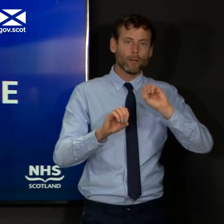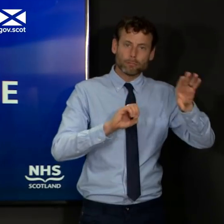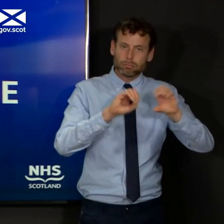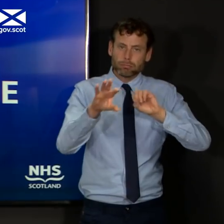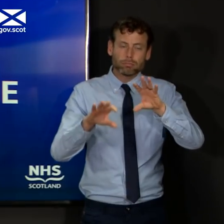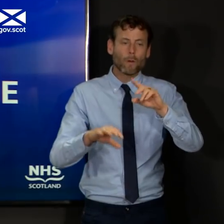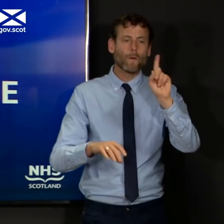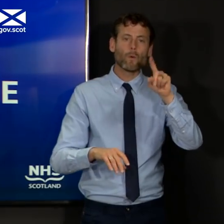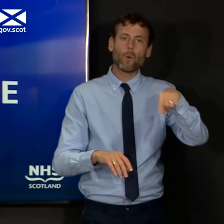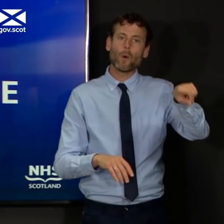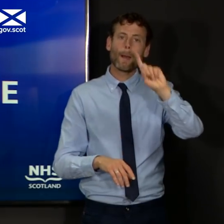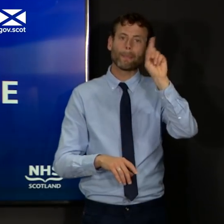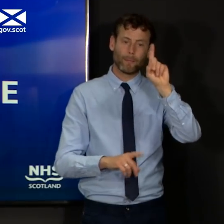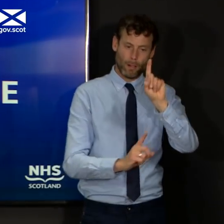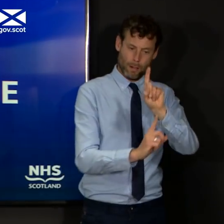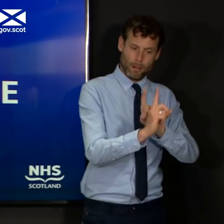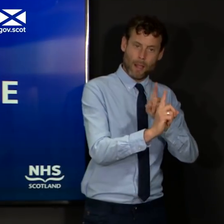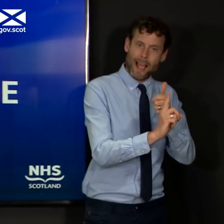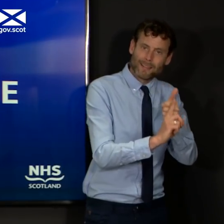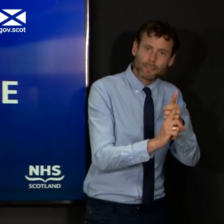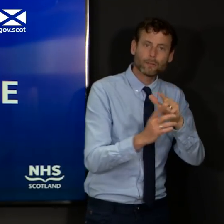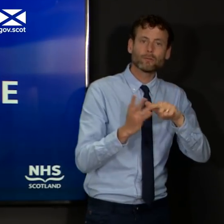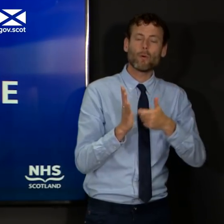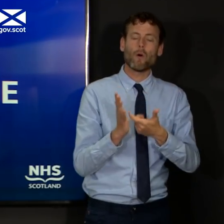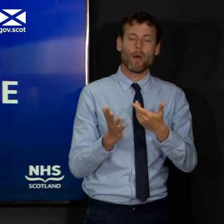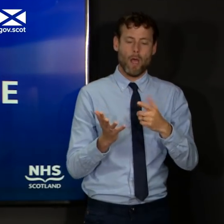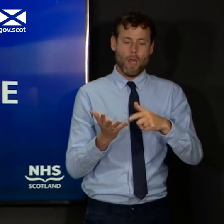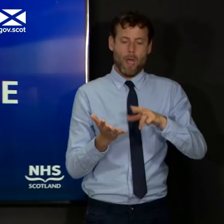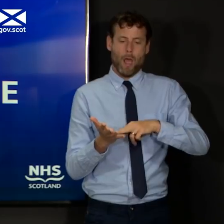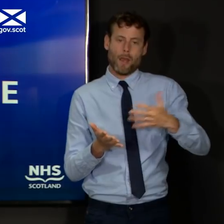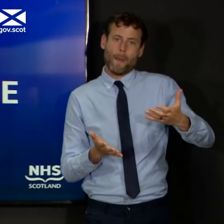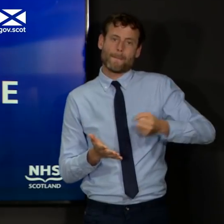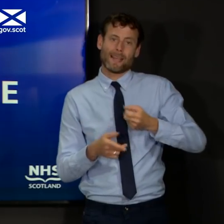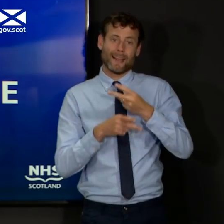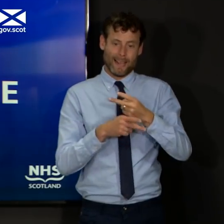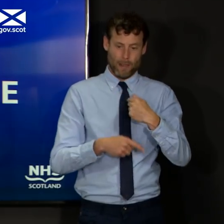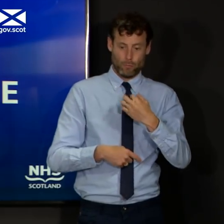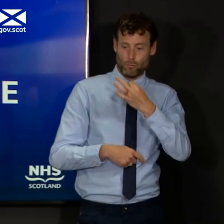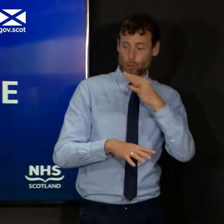and unpaid carers. Because those issues were raised with us and, we understood how important